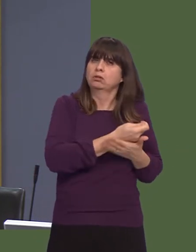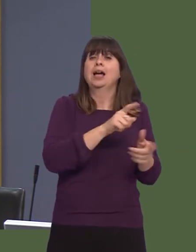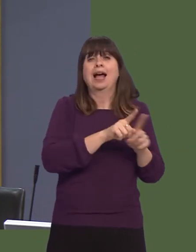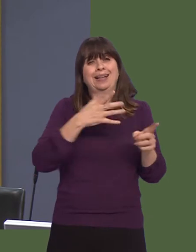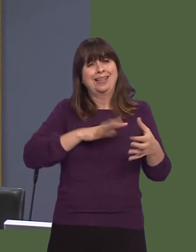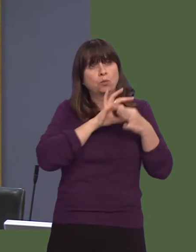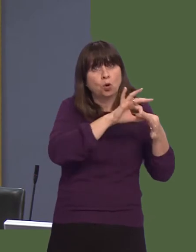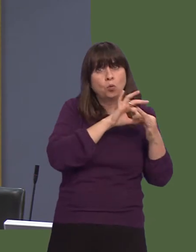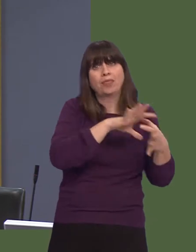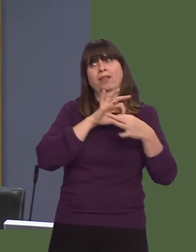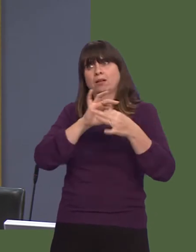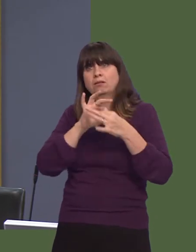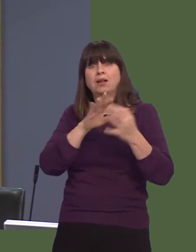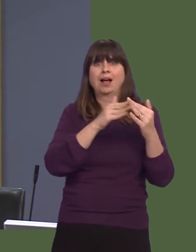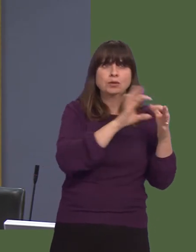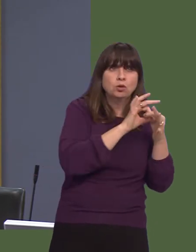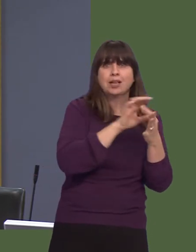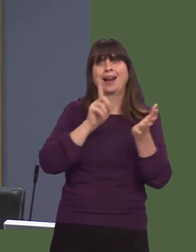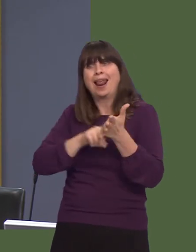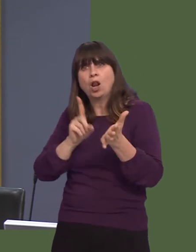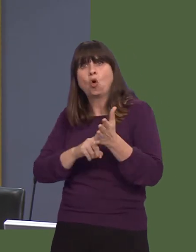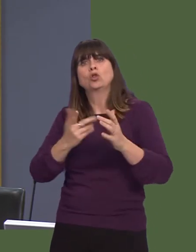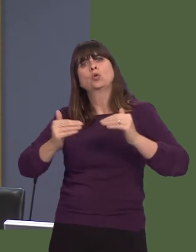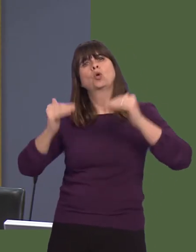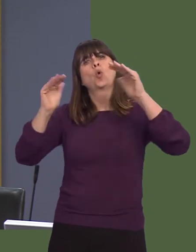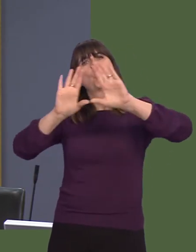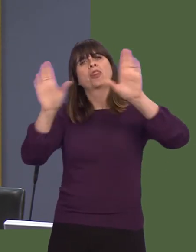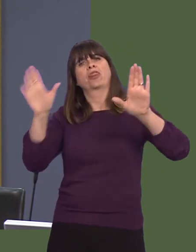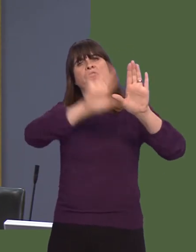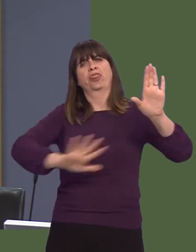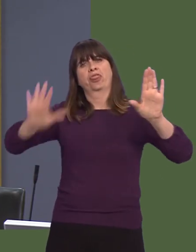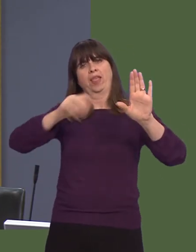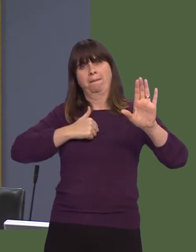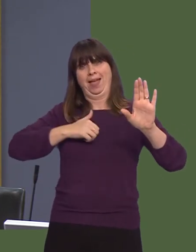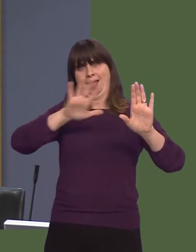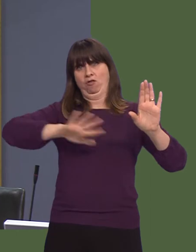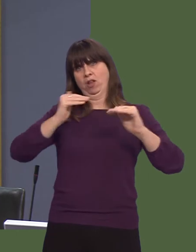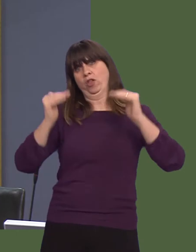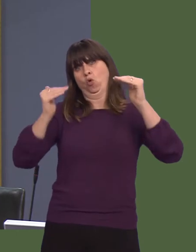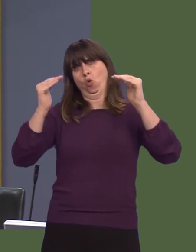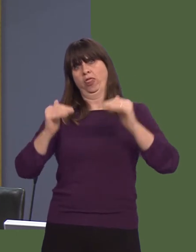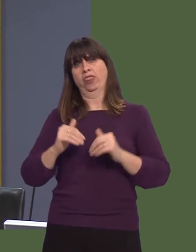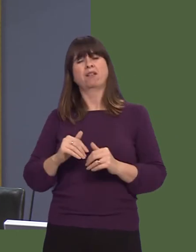affordable housing in the northern reaches of the communities that I represent, and recognise